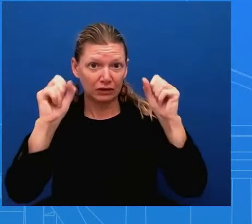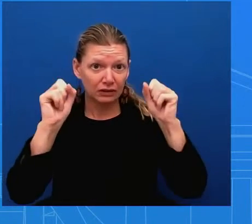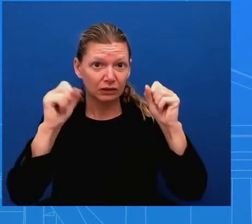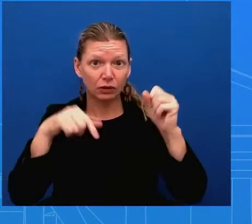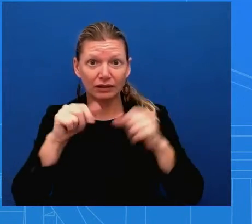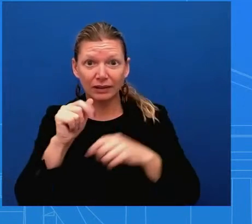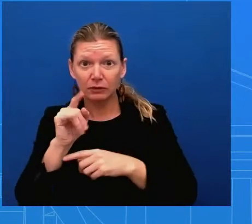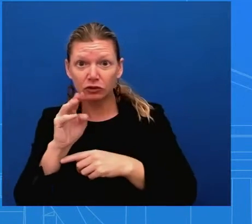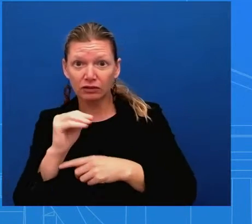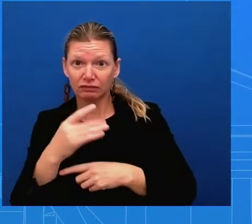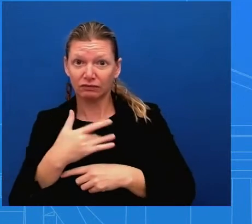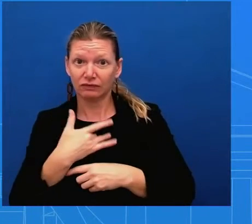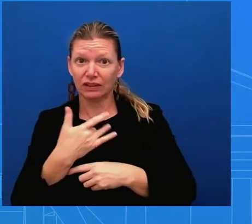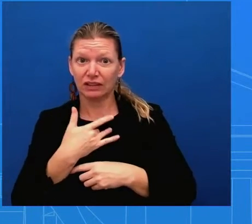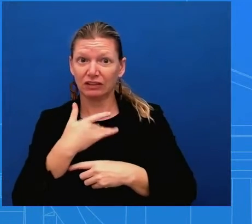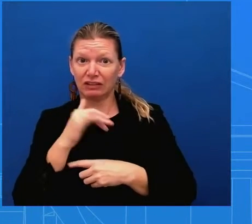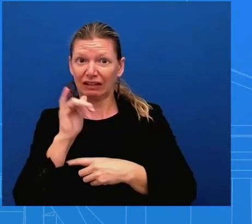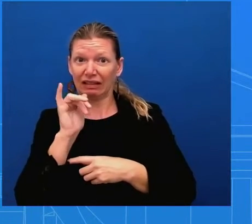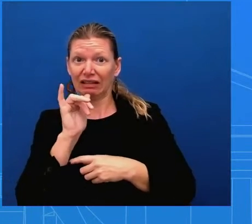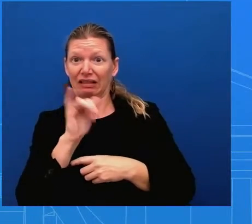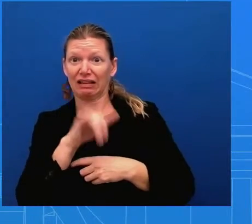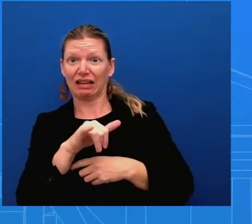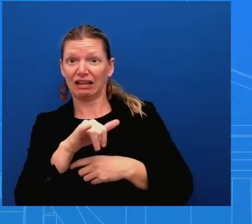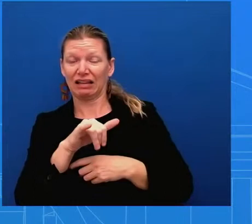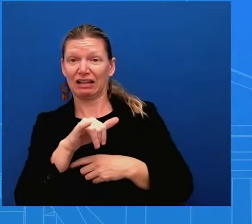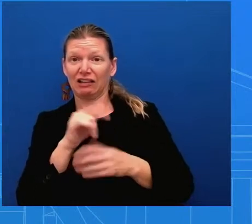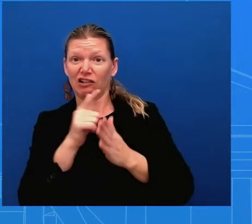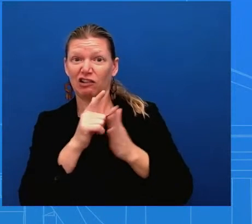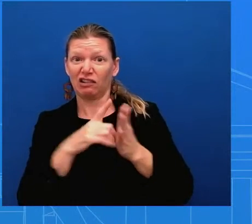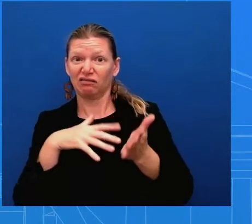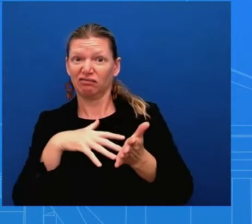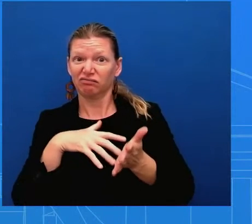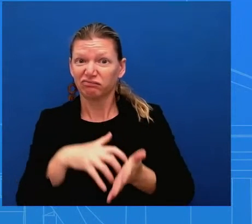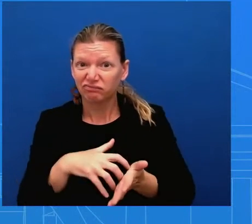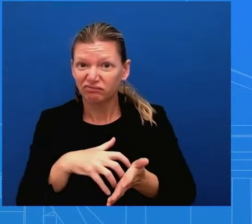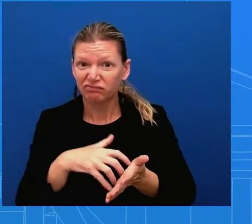on affirmative action in college admissions? Ms. Jean-Pierre: So, as you just stated in -- in your question to me,